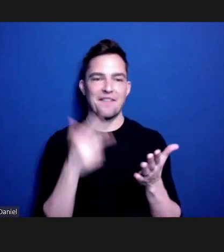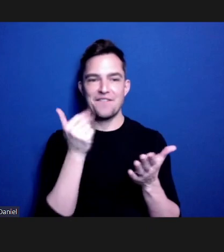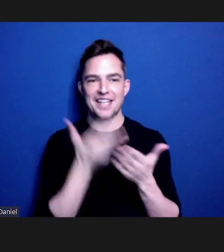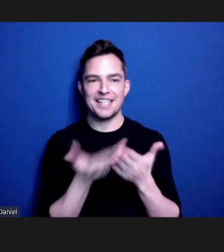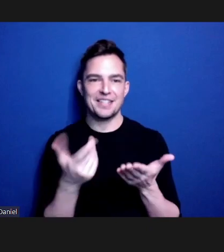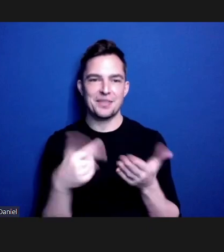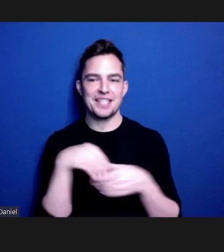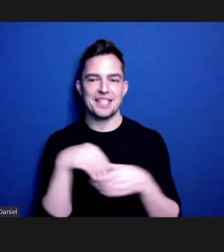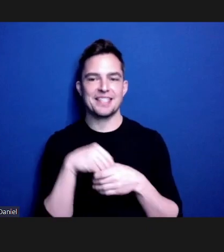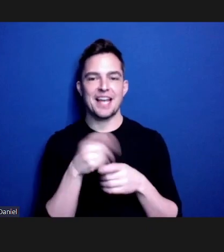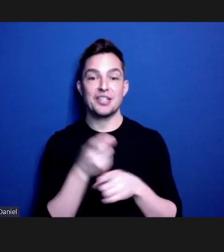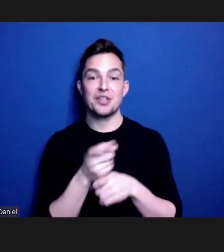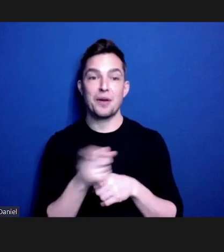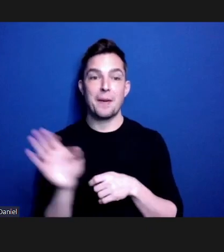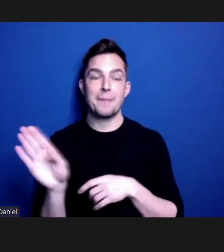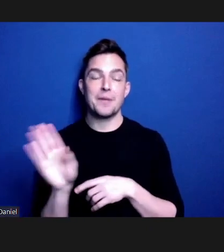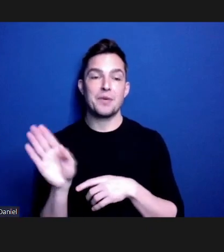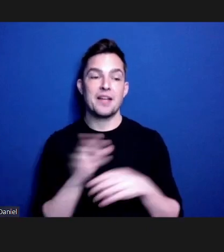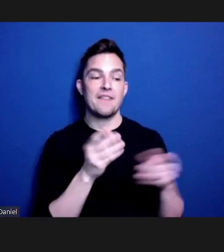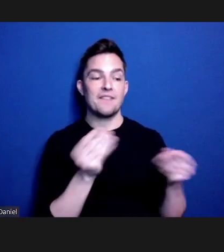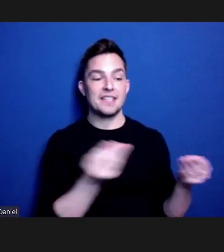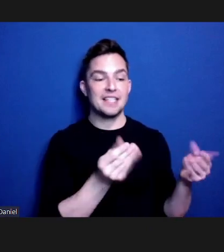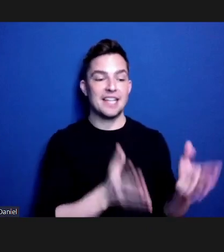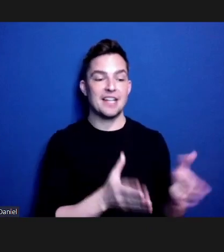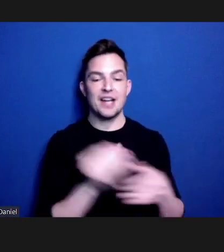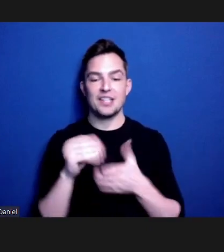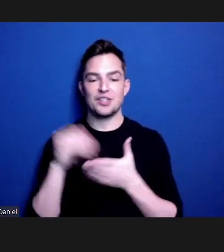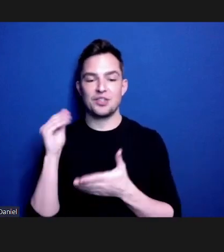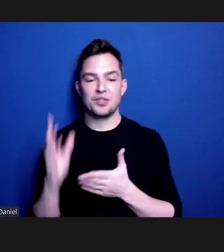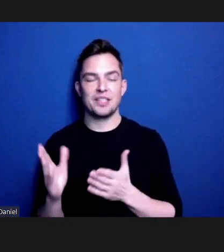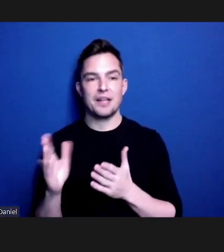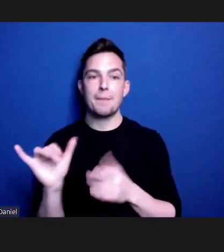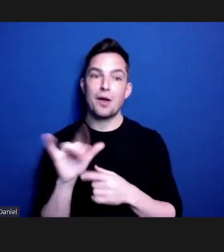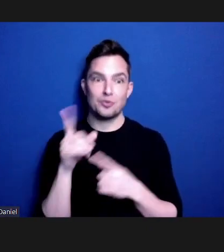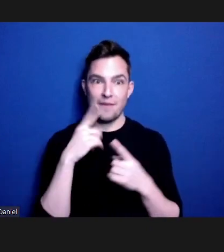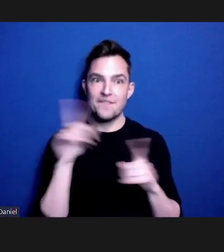between the facilitators and the students. But it was also effective at getting the teachers